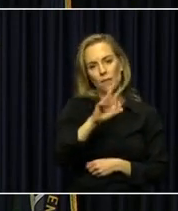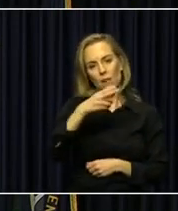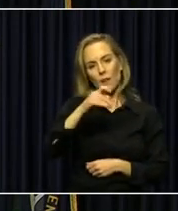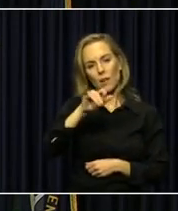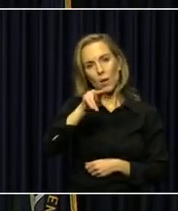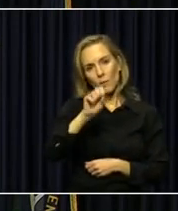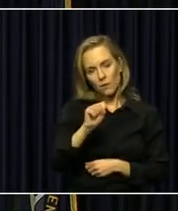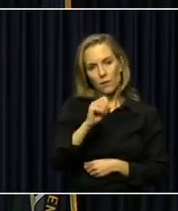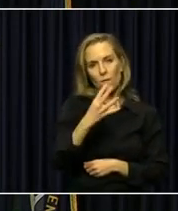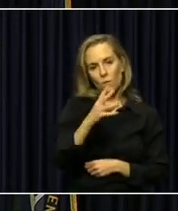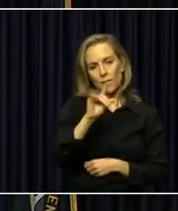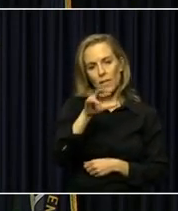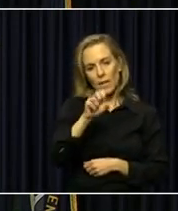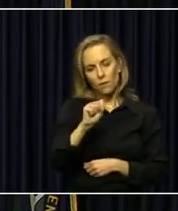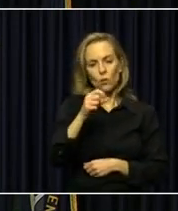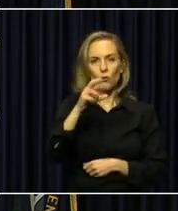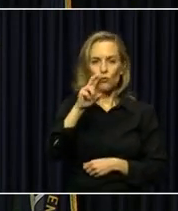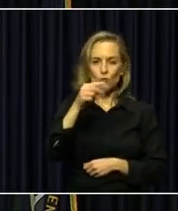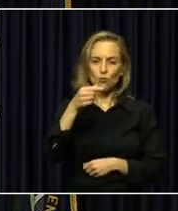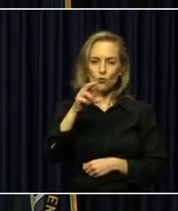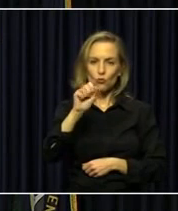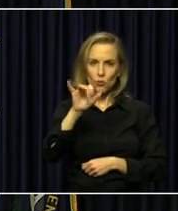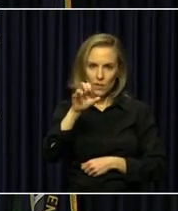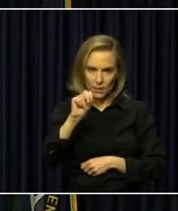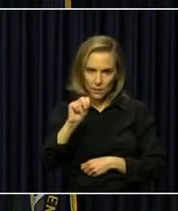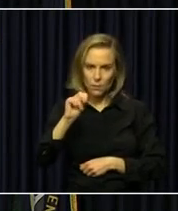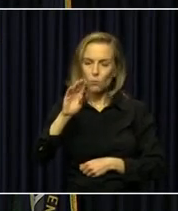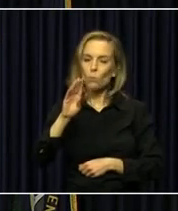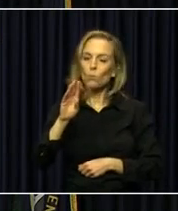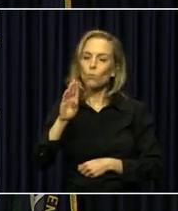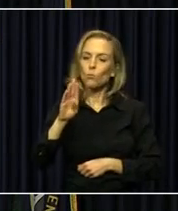THE ETHNIC AND RACIAL BREAK DOWN WHICH WE'RE NOW GIVEN EVERY